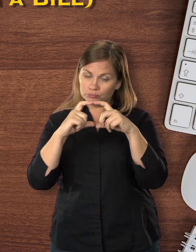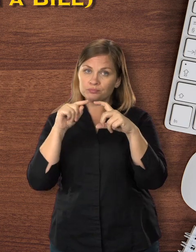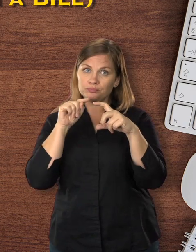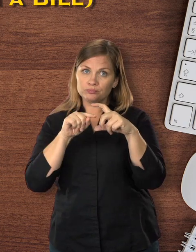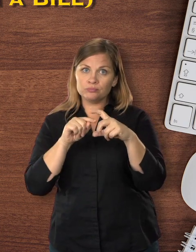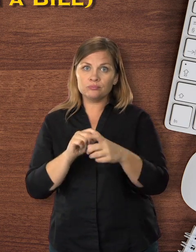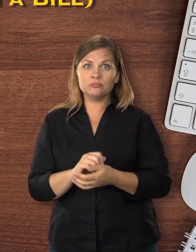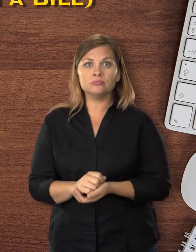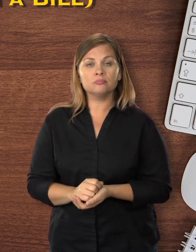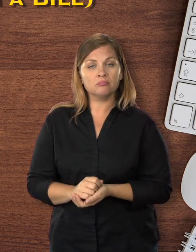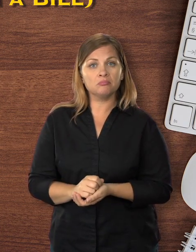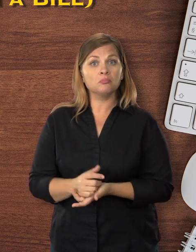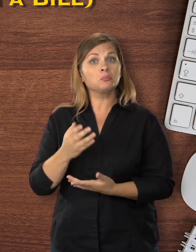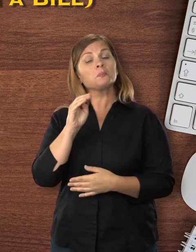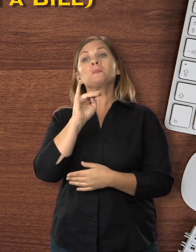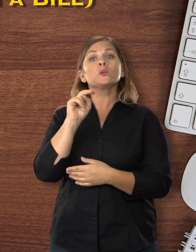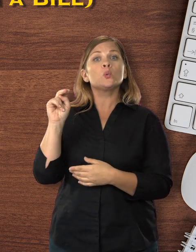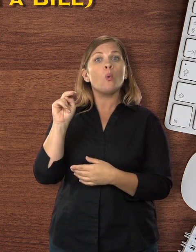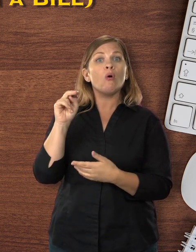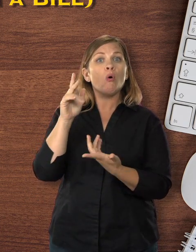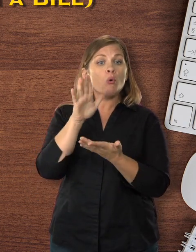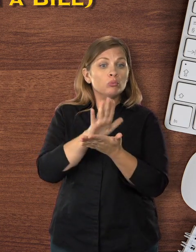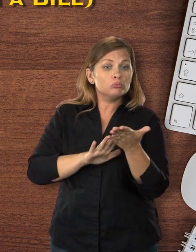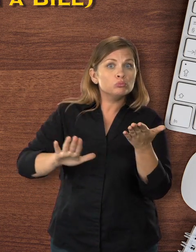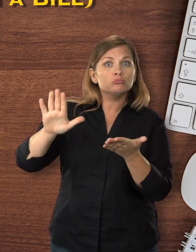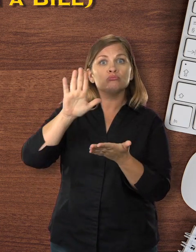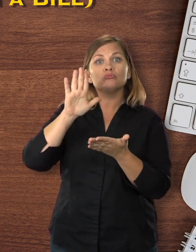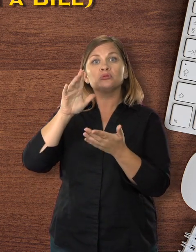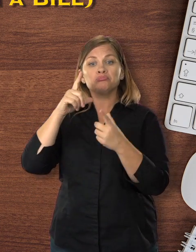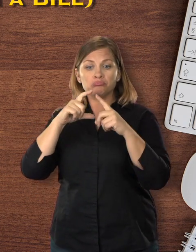Minnesota university, college or technical college ID card